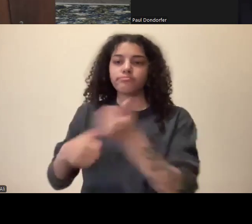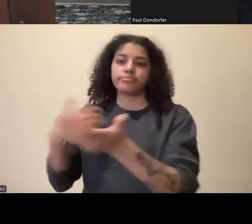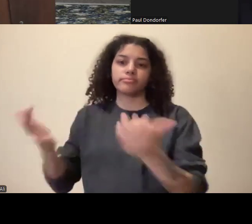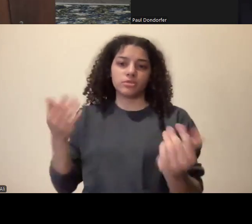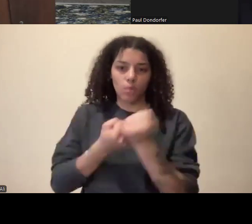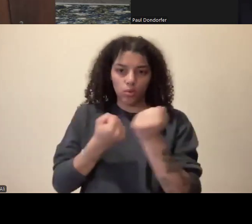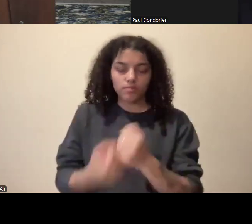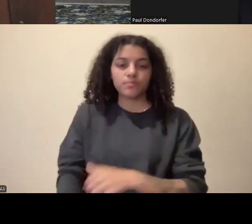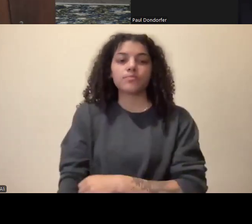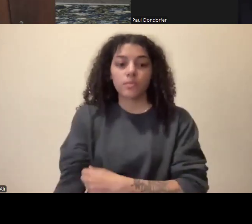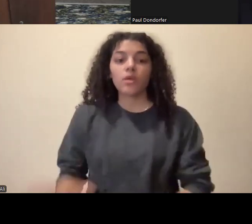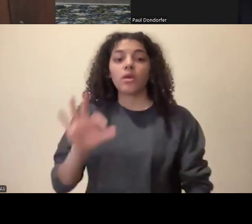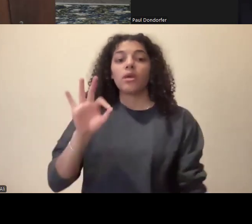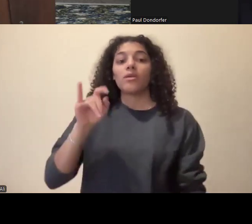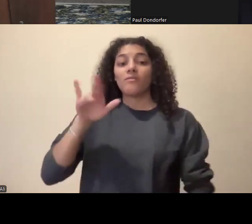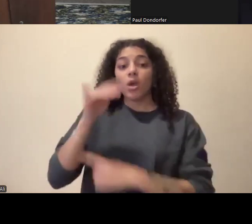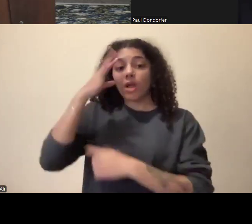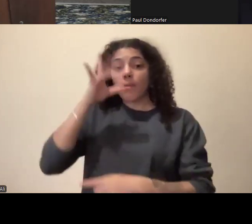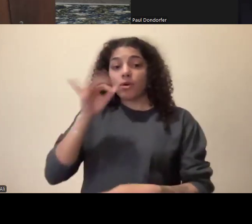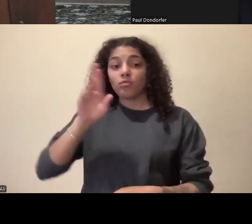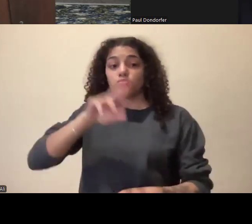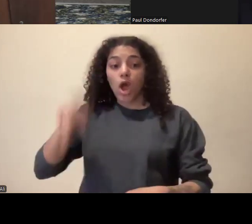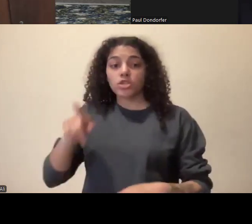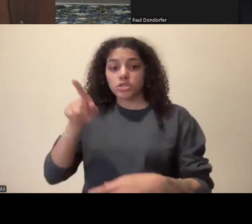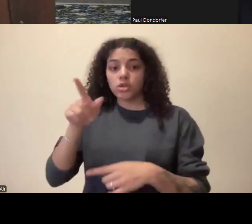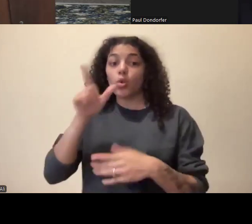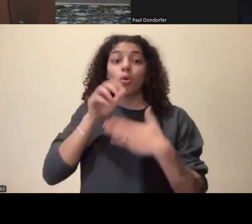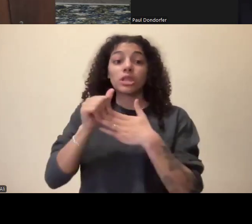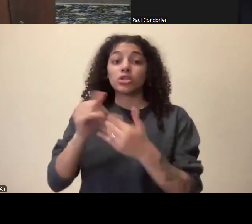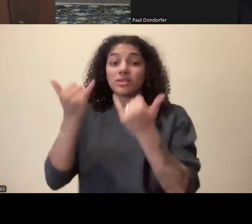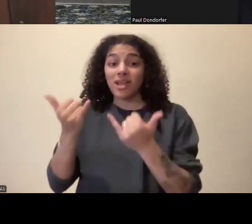continues to thrive under the leadership of Amy Salisman and Lynn Fierro ensuring their mission